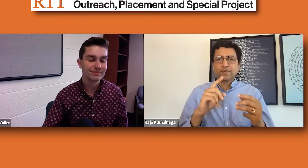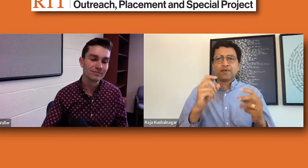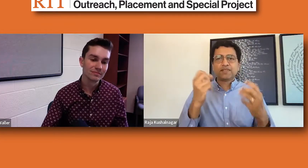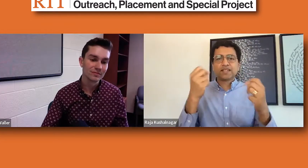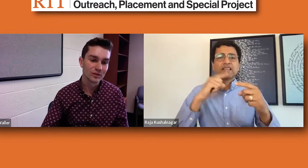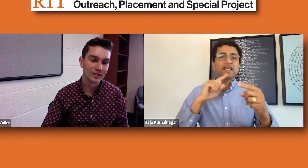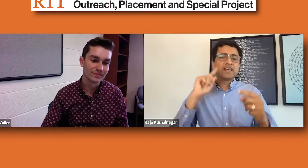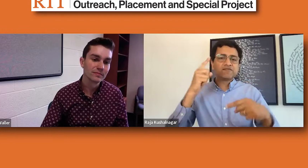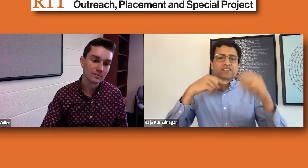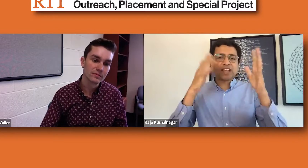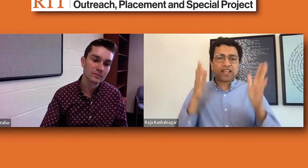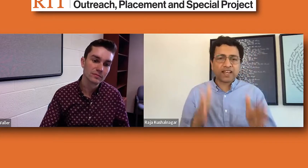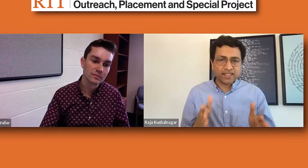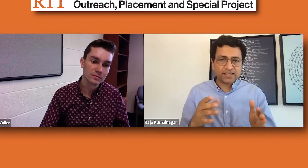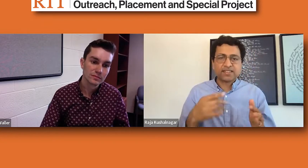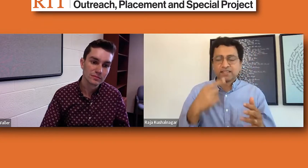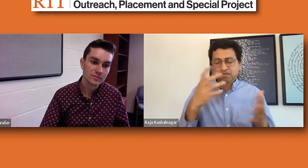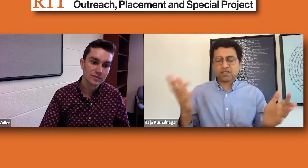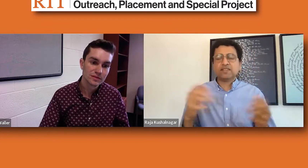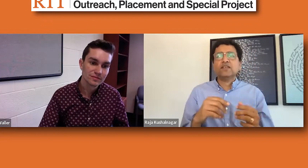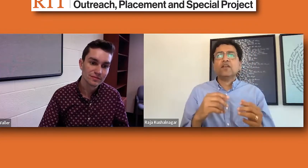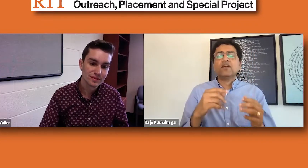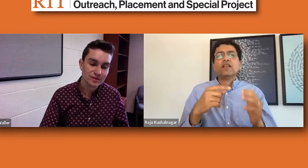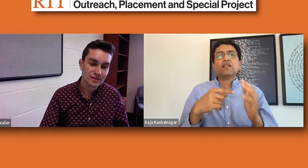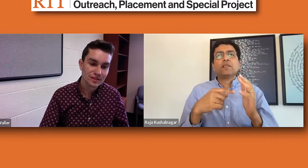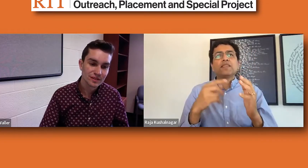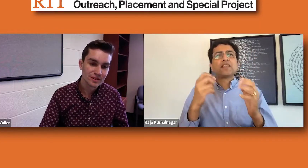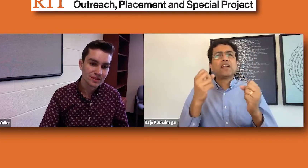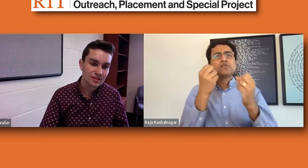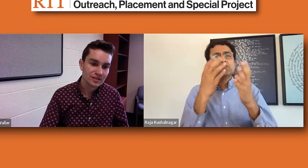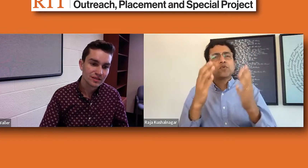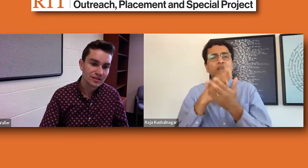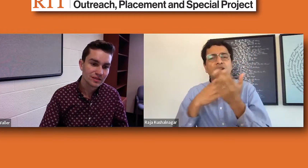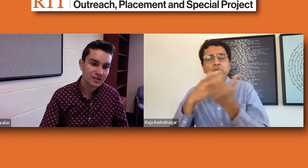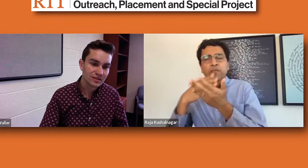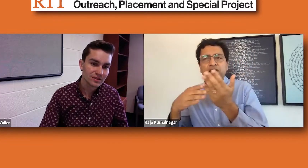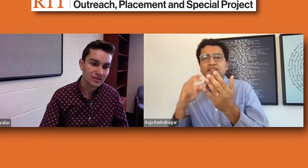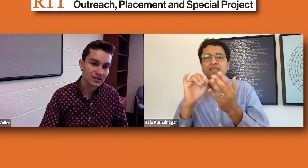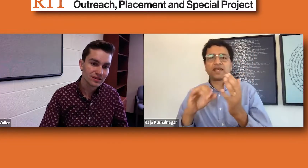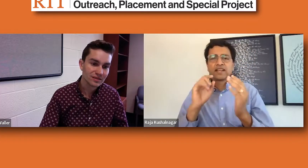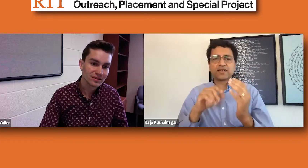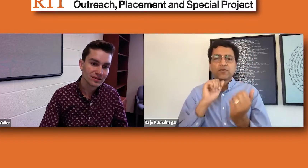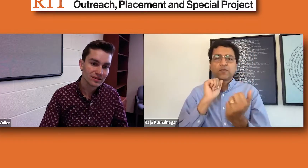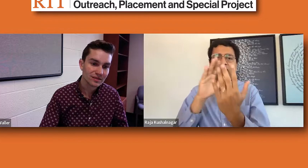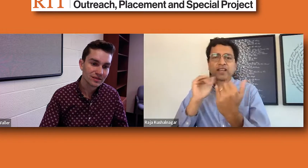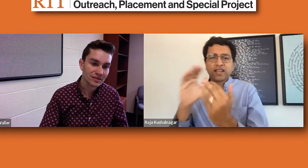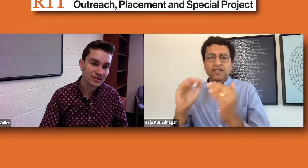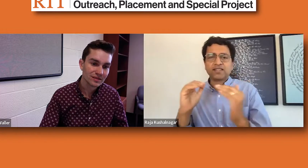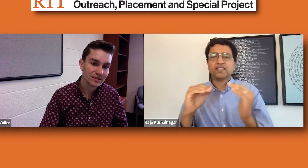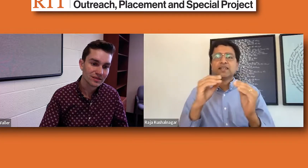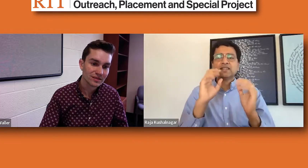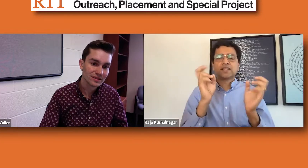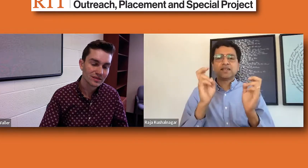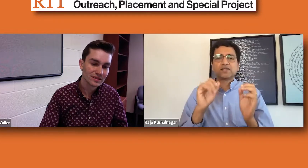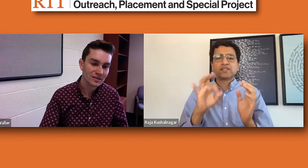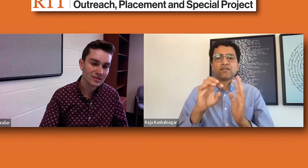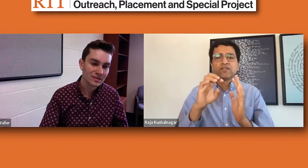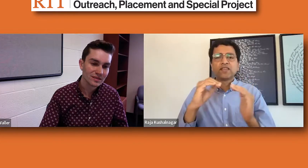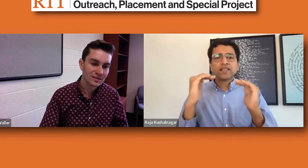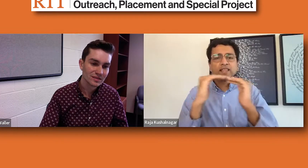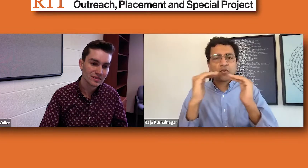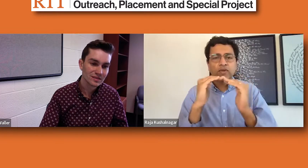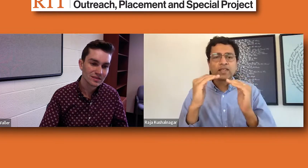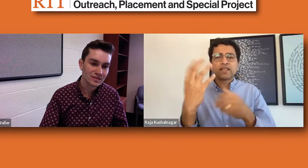And it really can be a detriment to signing people.